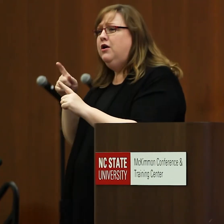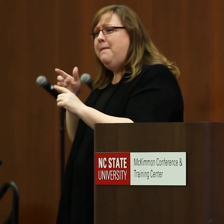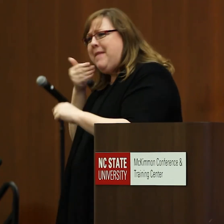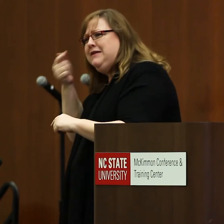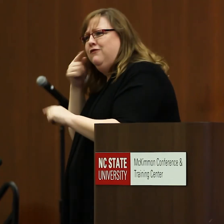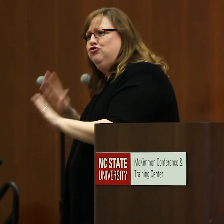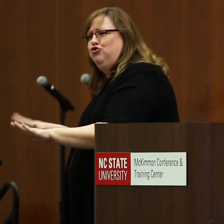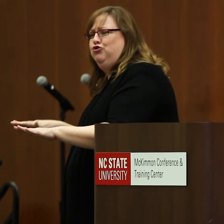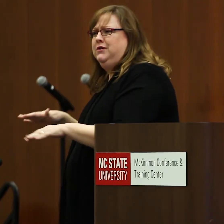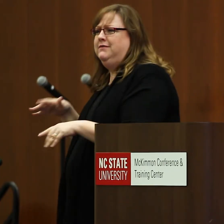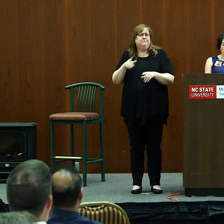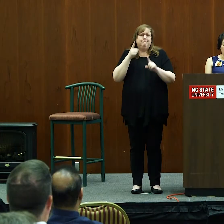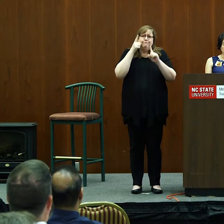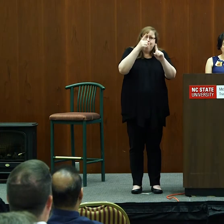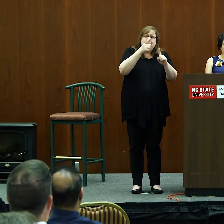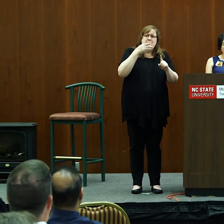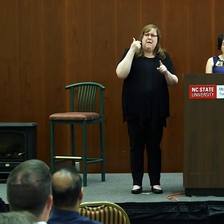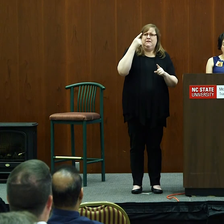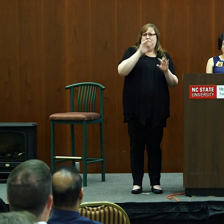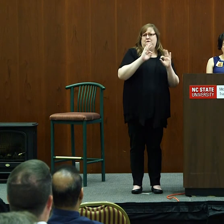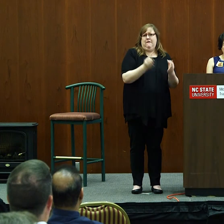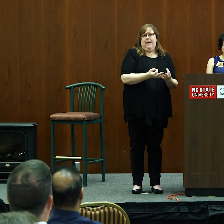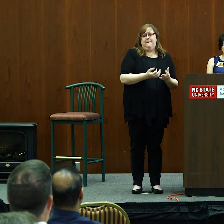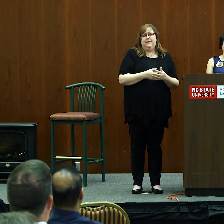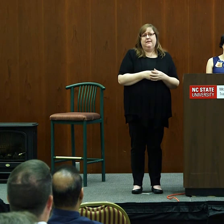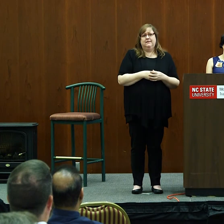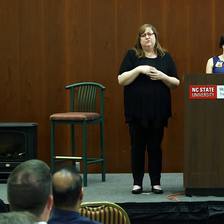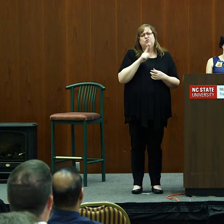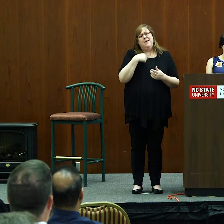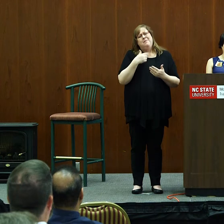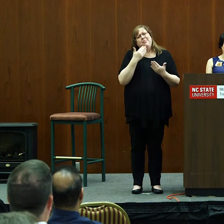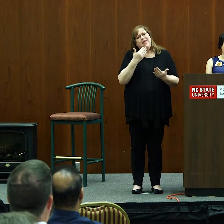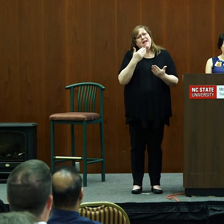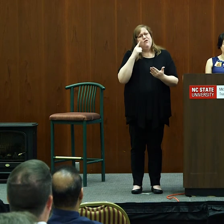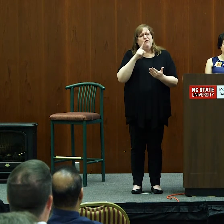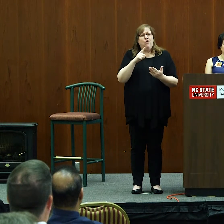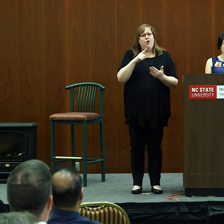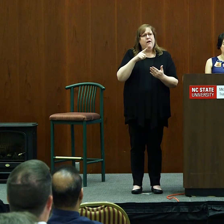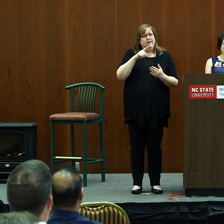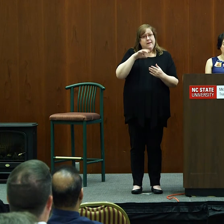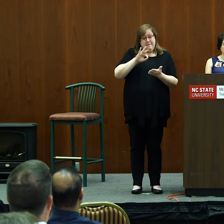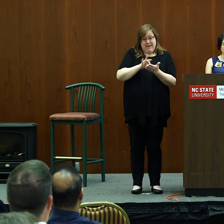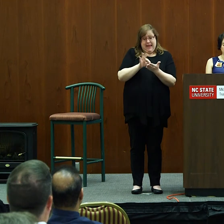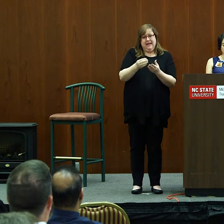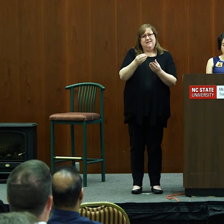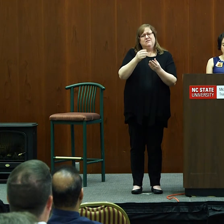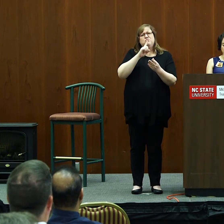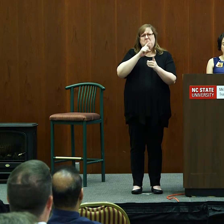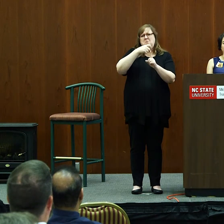I'm so thankful for the positive impact Medicaid has on my daughter in my family life.